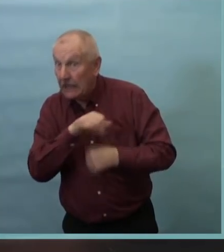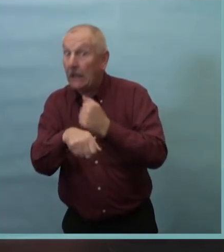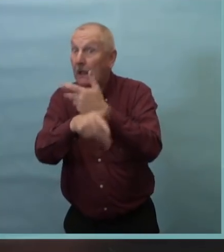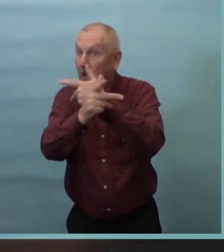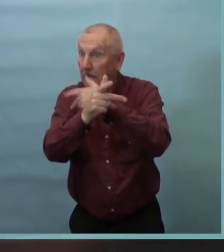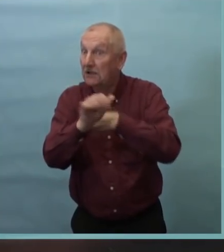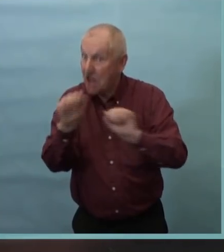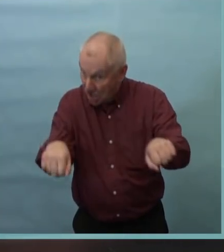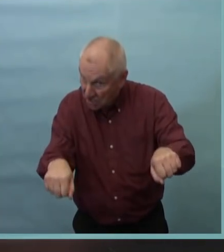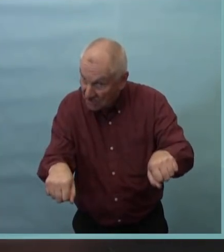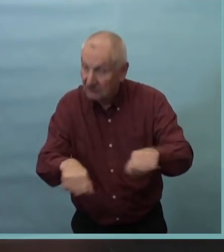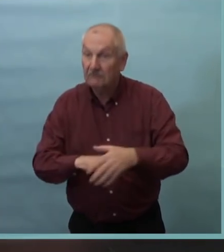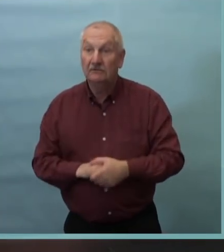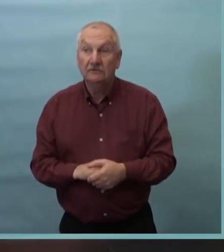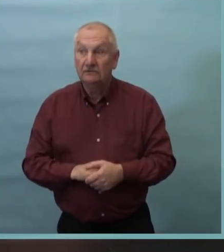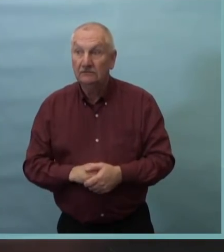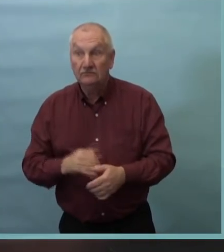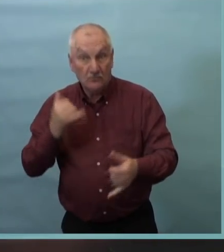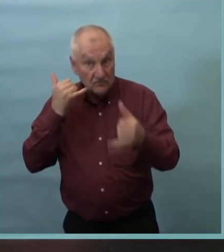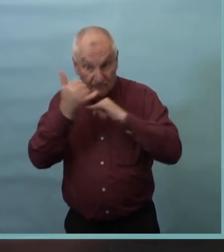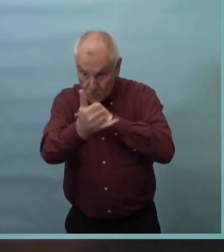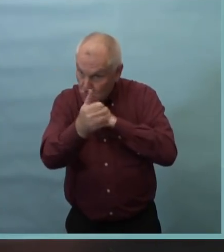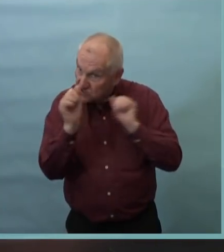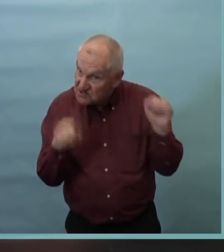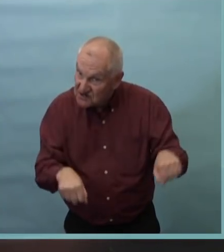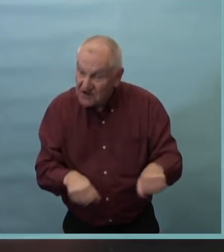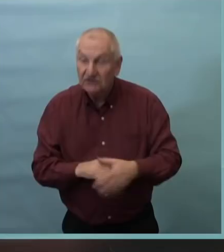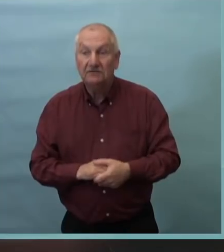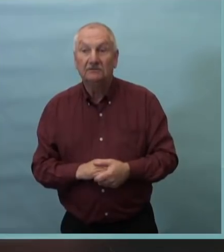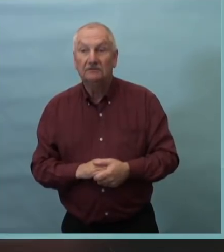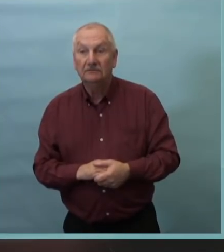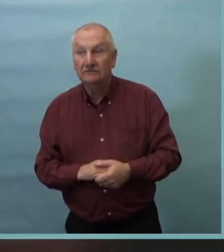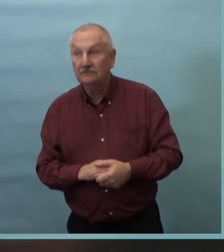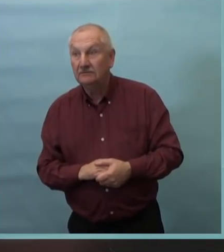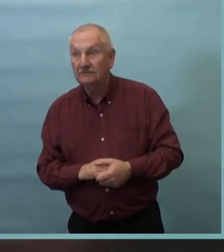care for chronic illness and this new deal will allow physicians